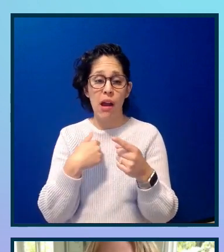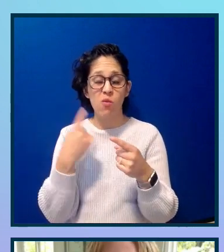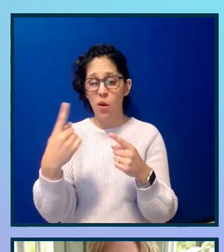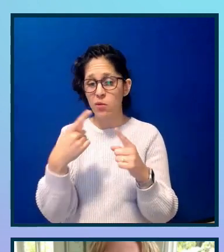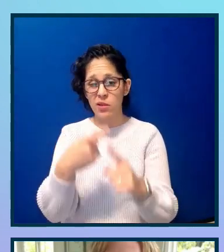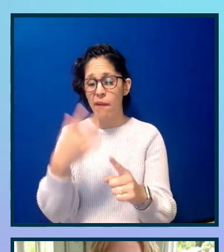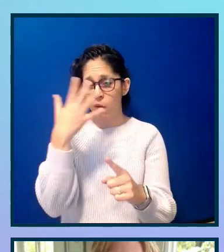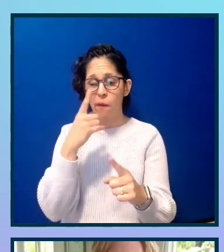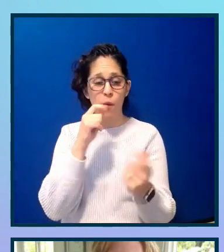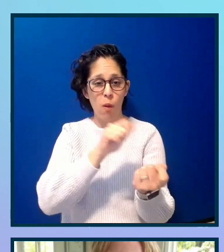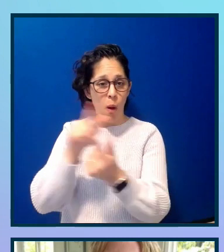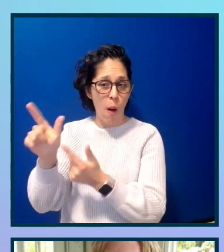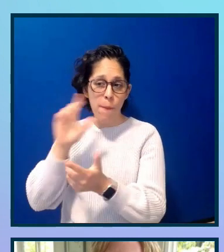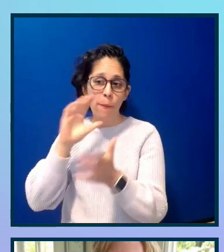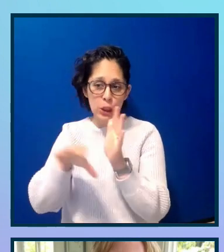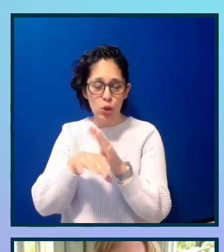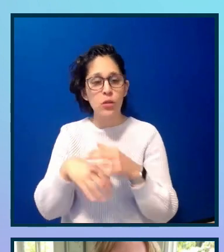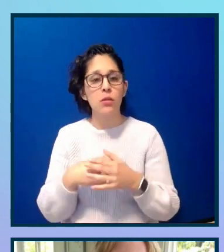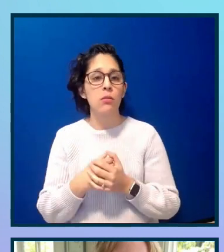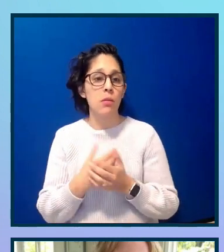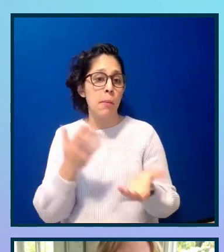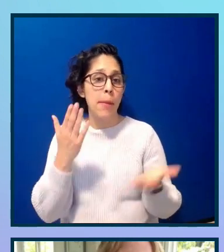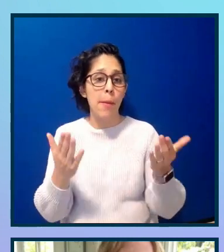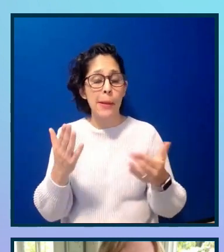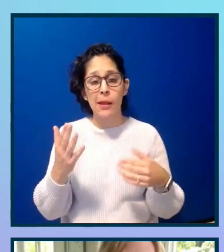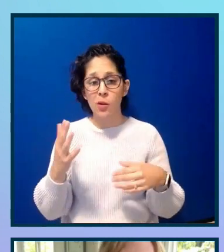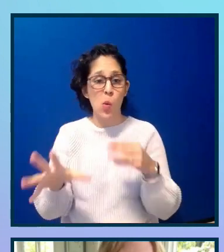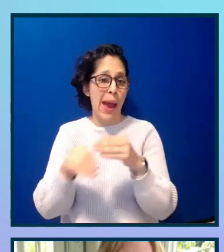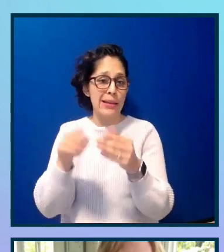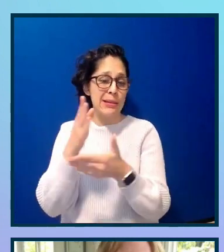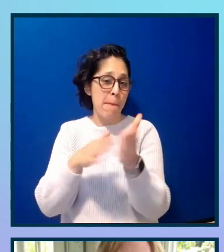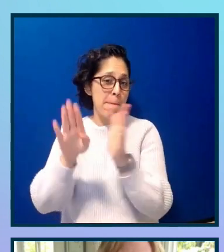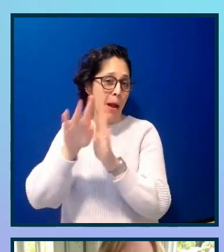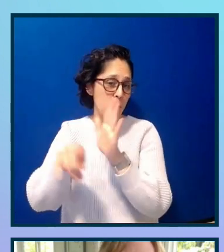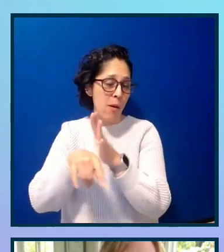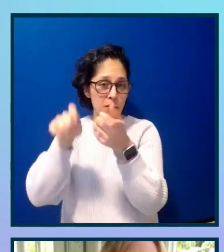where you're taking something and you add some noise to the background and you'll be able to turn it up and down, okay?